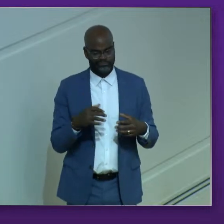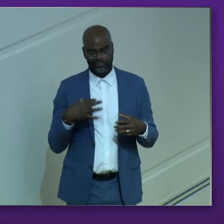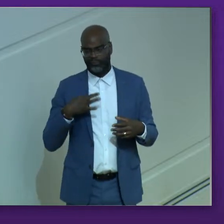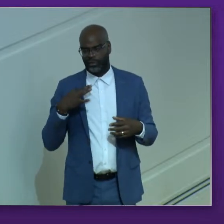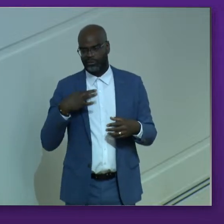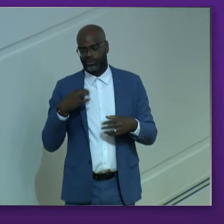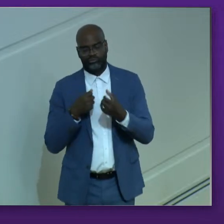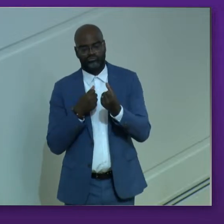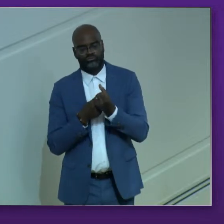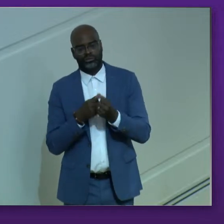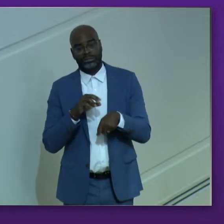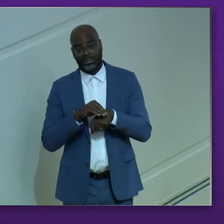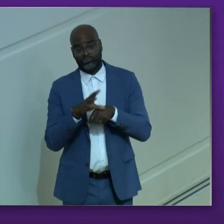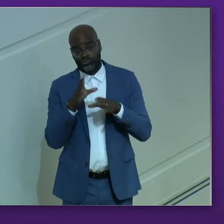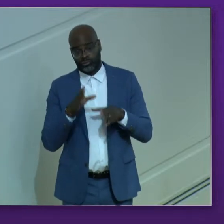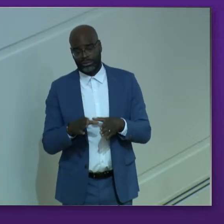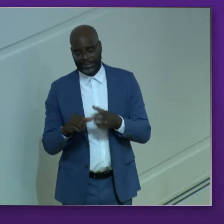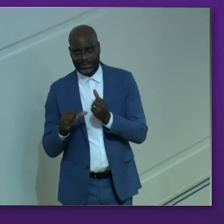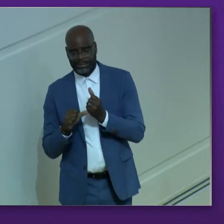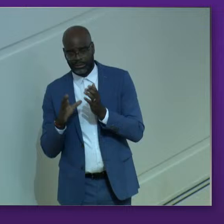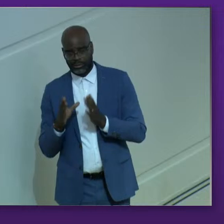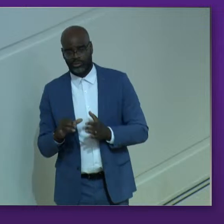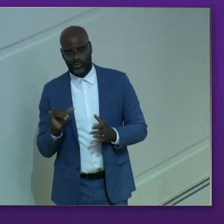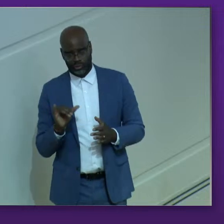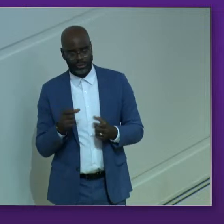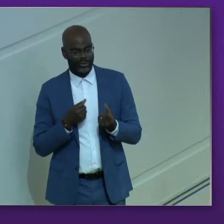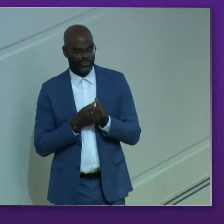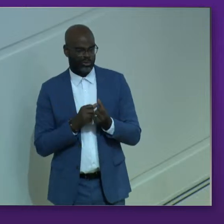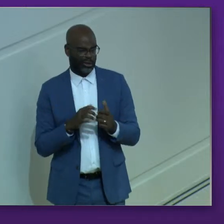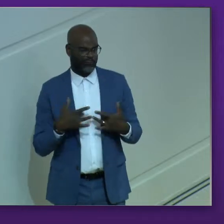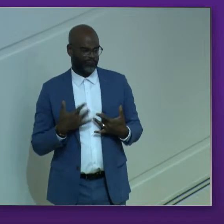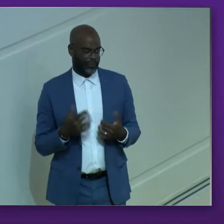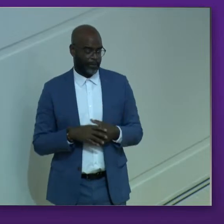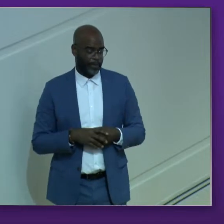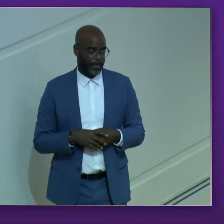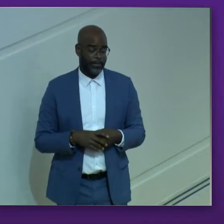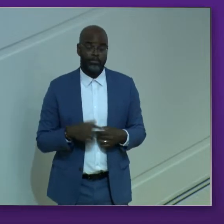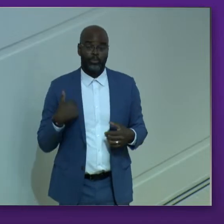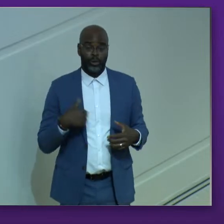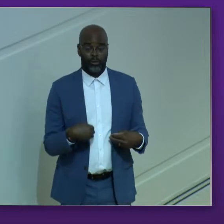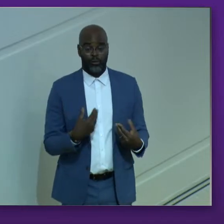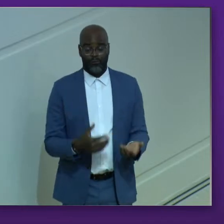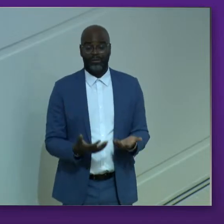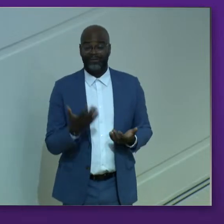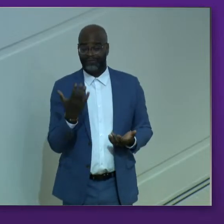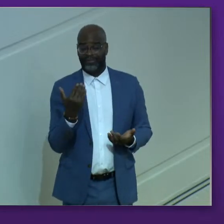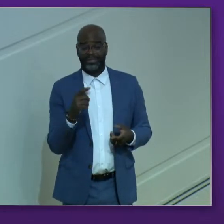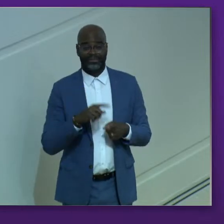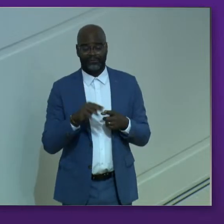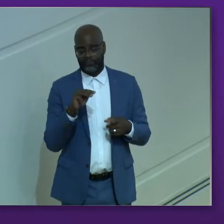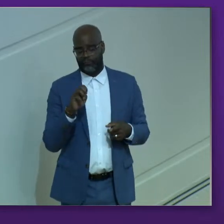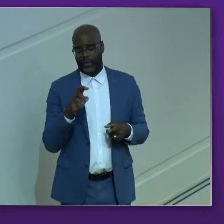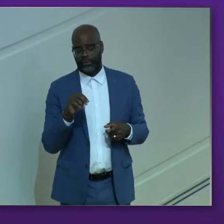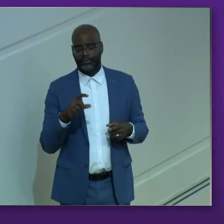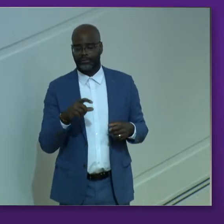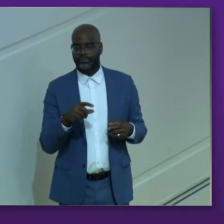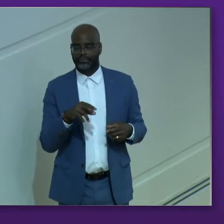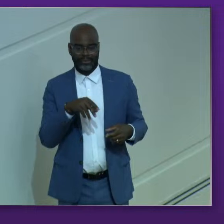MONTGOMERY COLLEGE PARTNER WITH NATIONAL CAPITAL AREA COUNCIL BOY SCOUTS OF AMERICA TO HOLD A